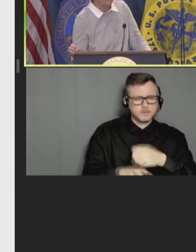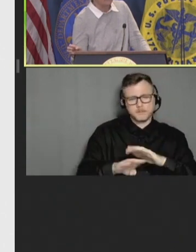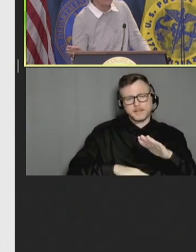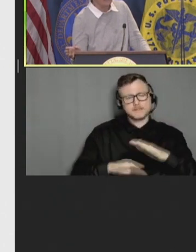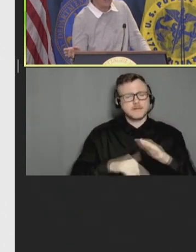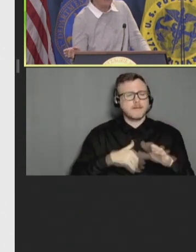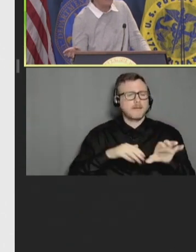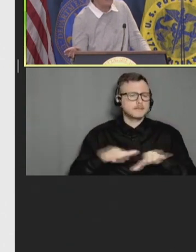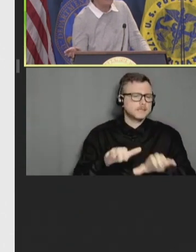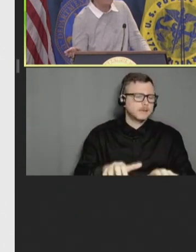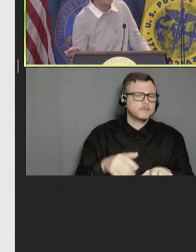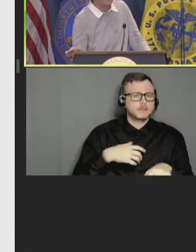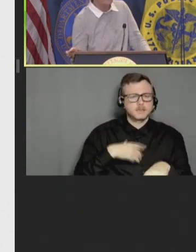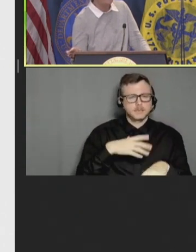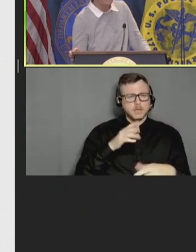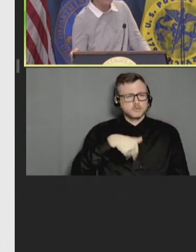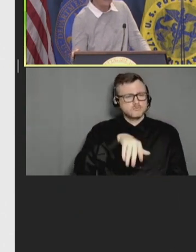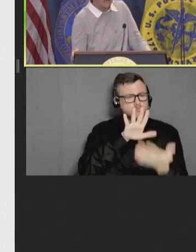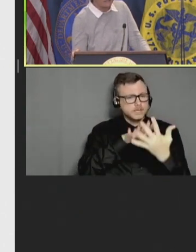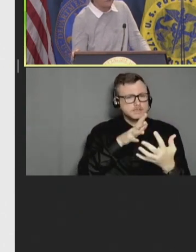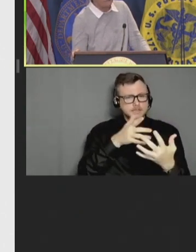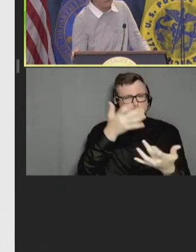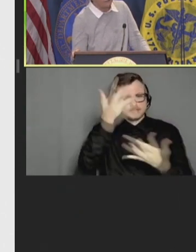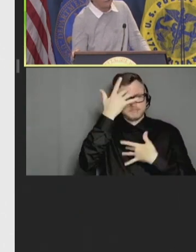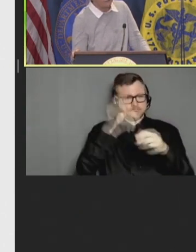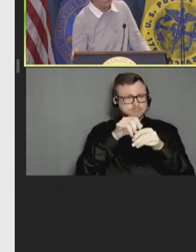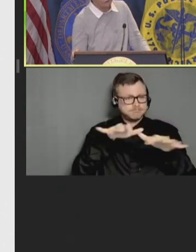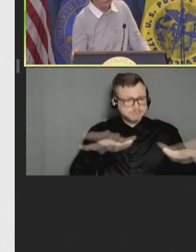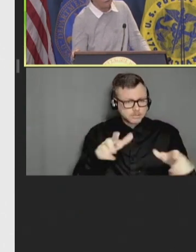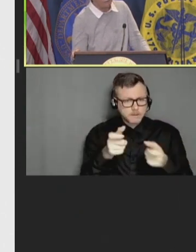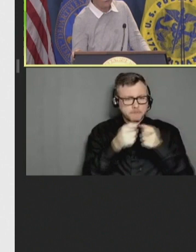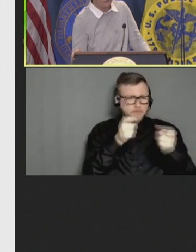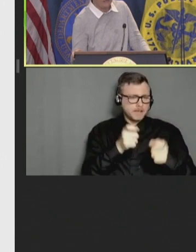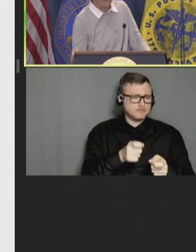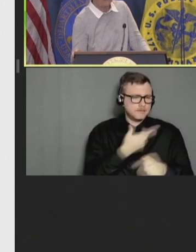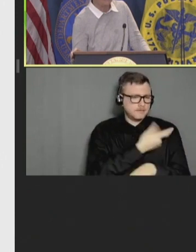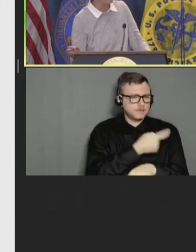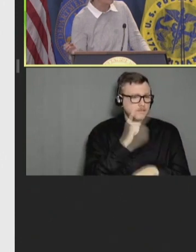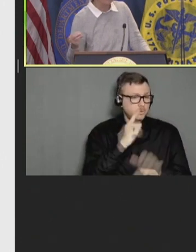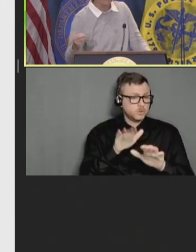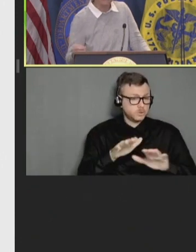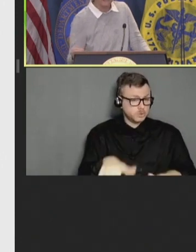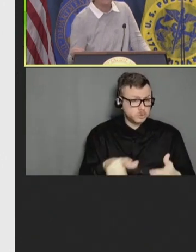addressing outbreaks. They manage the Vaccines for Children program, enroll providers,